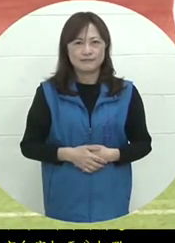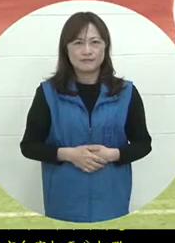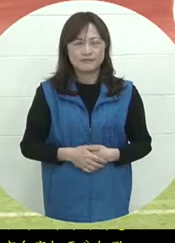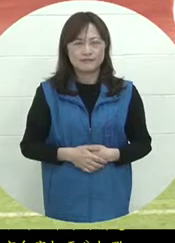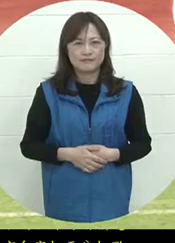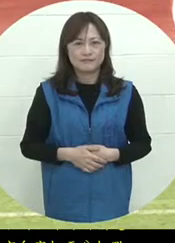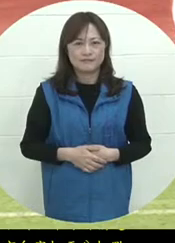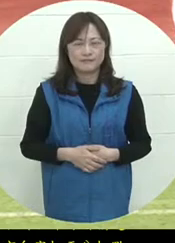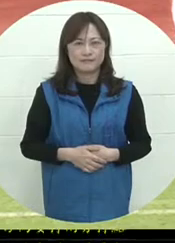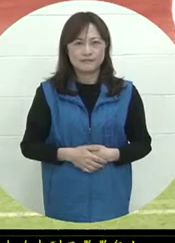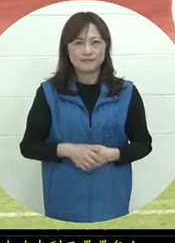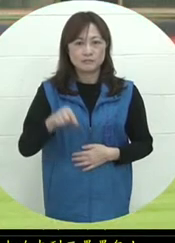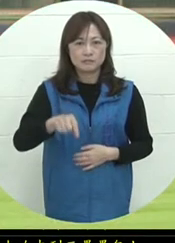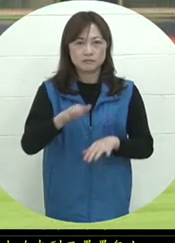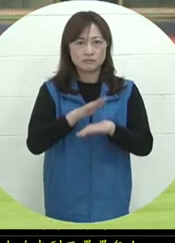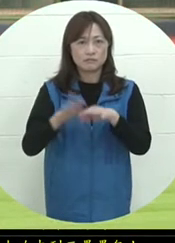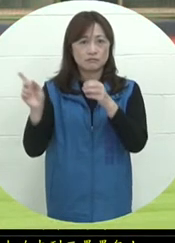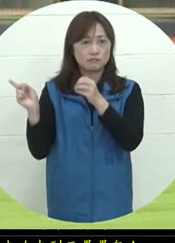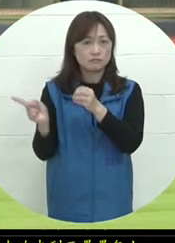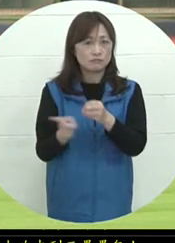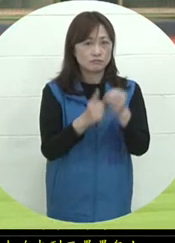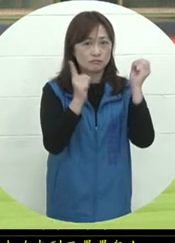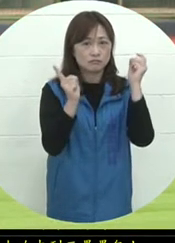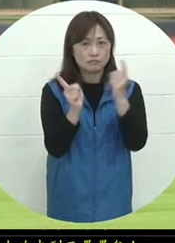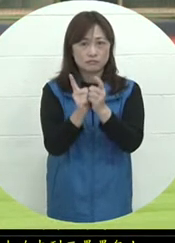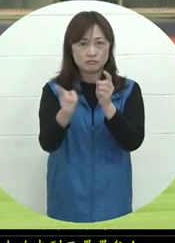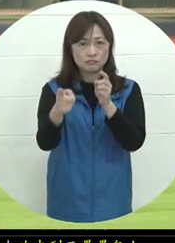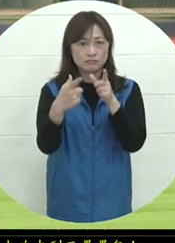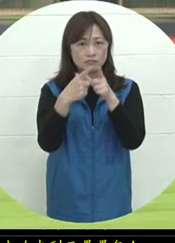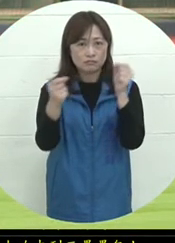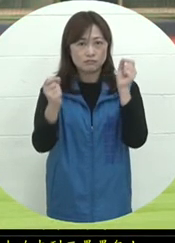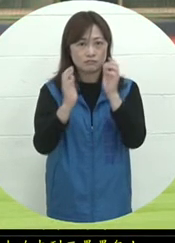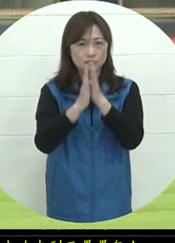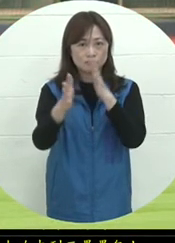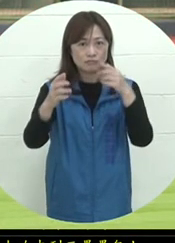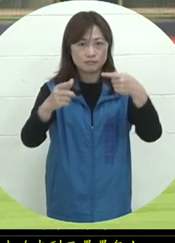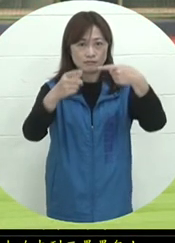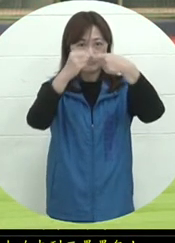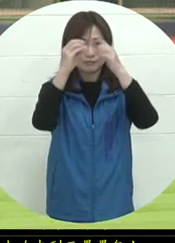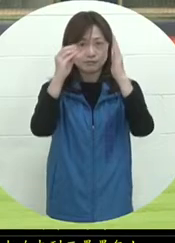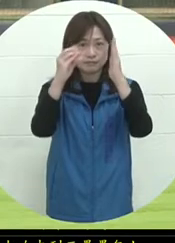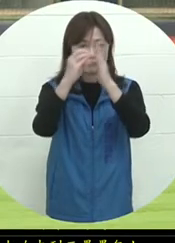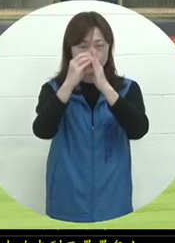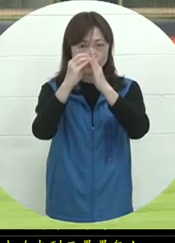Of course, this hit was three consecutive hits for Japan in the first inning